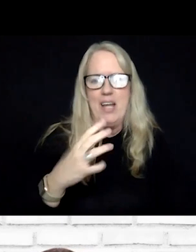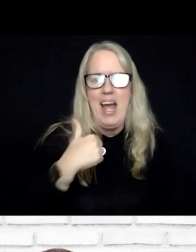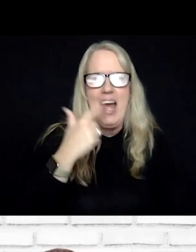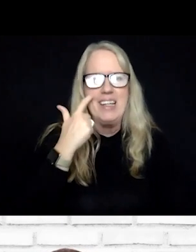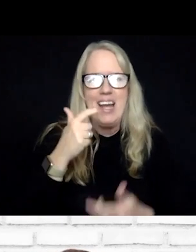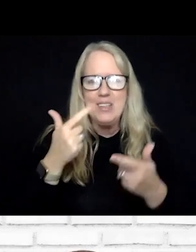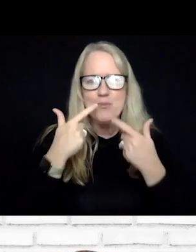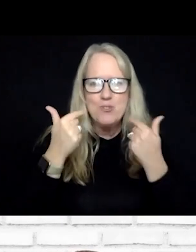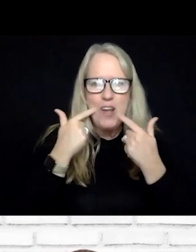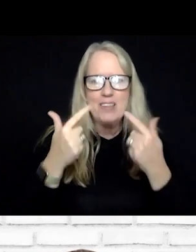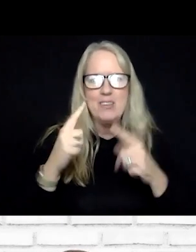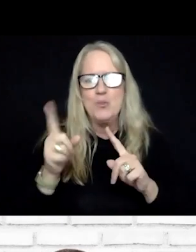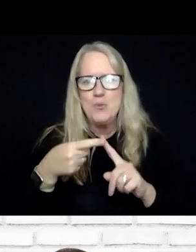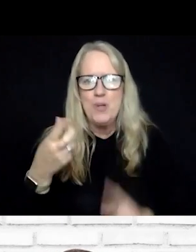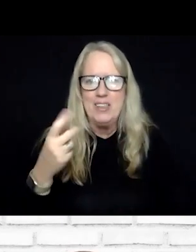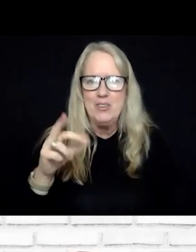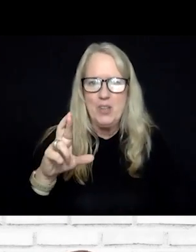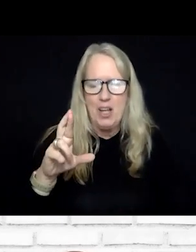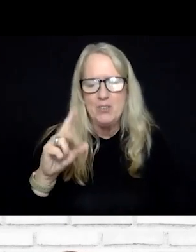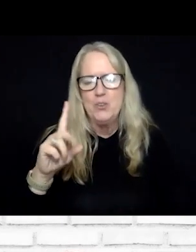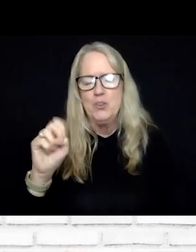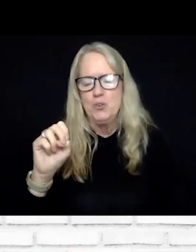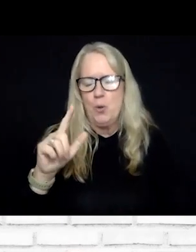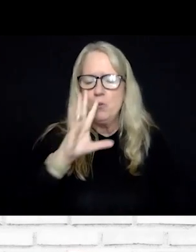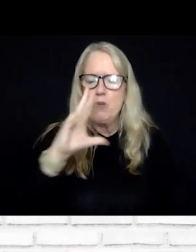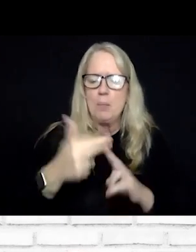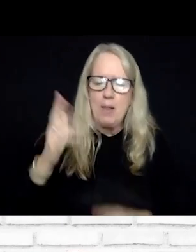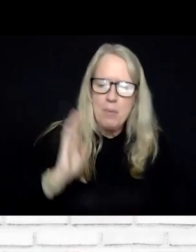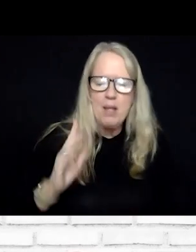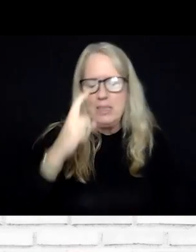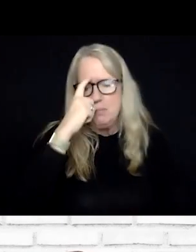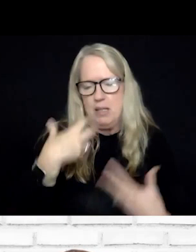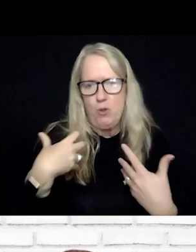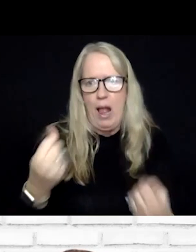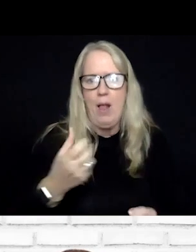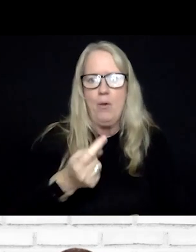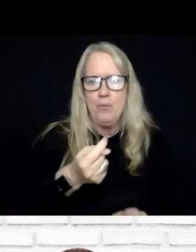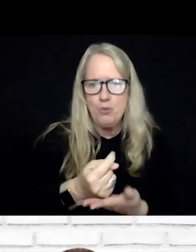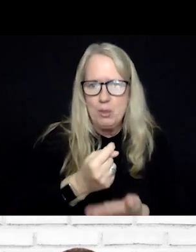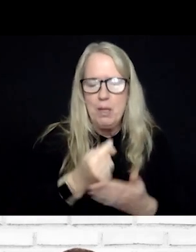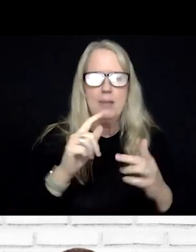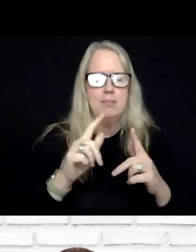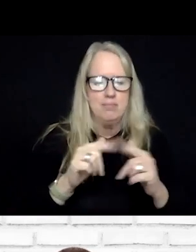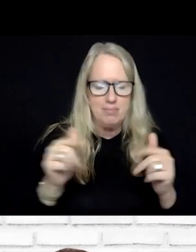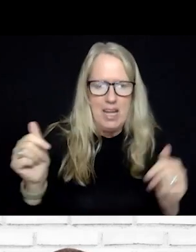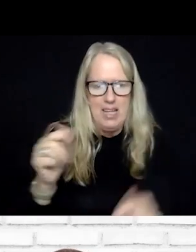THE PAST AND MENTAL HEALTH TREATMENT AND OTHERWISE. I RECALL TODAY'S